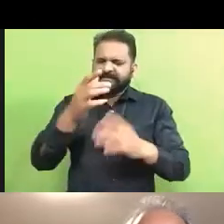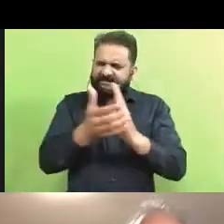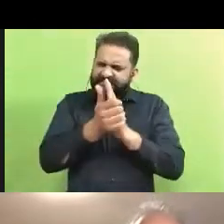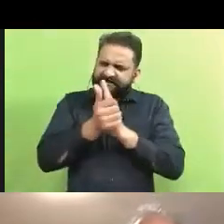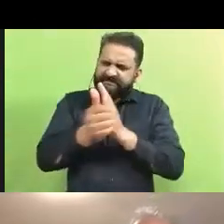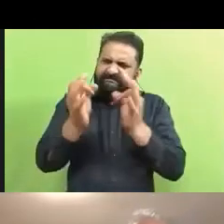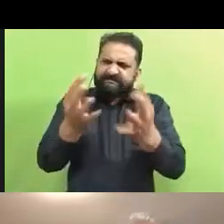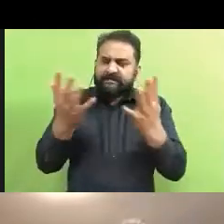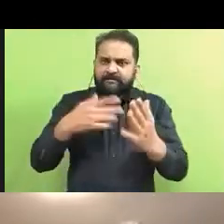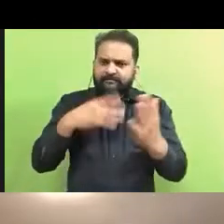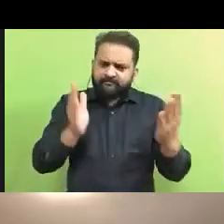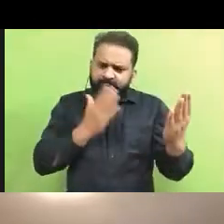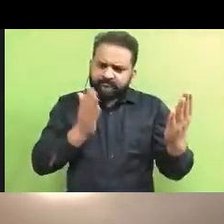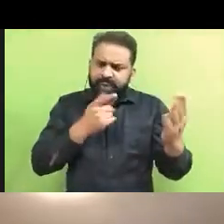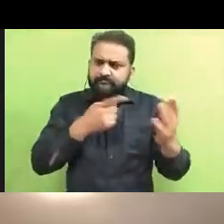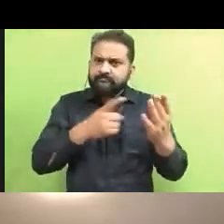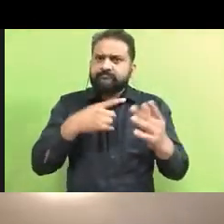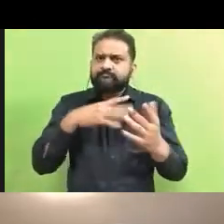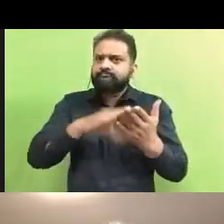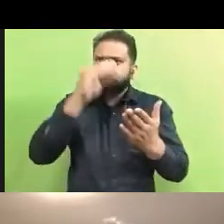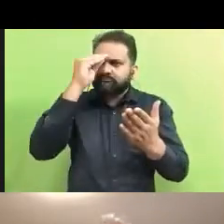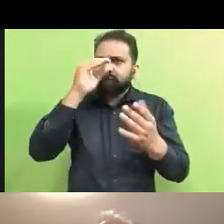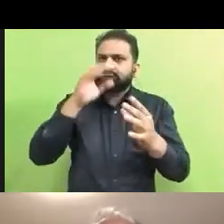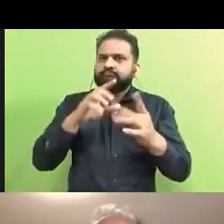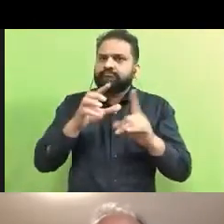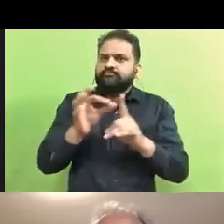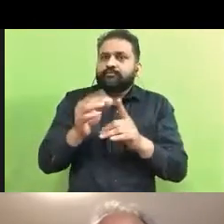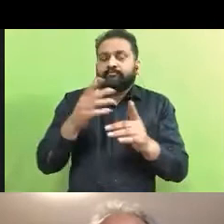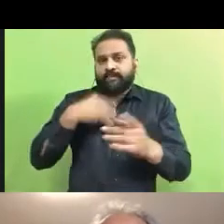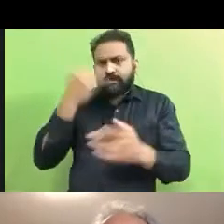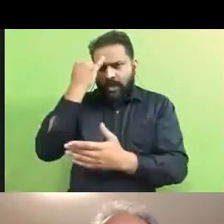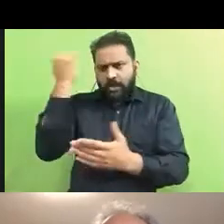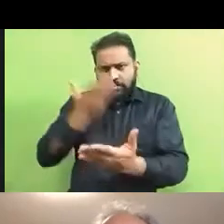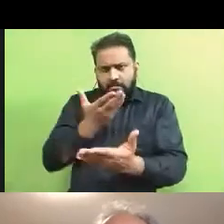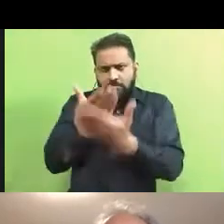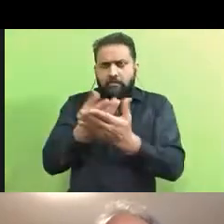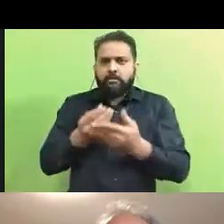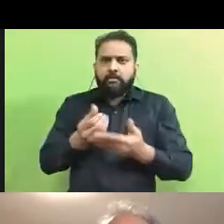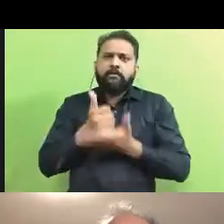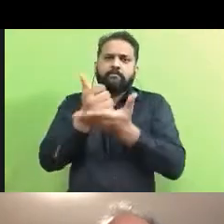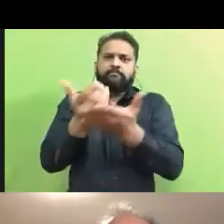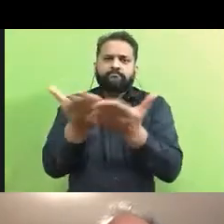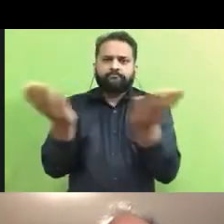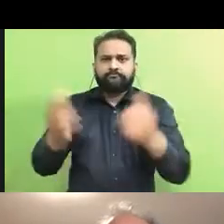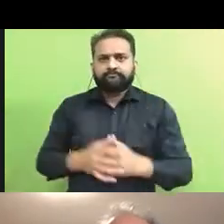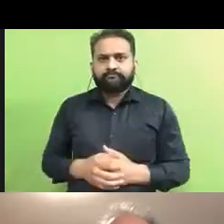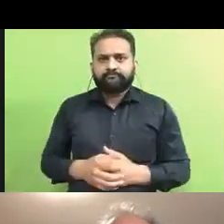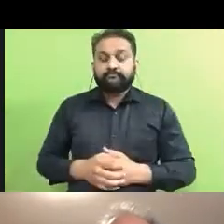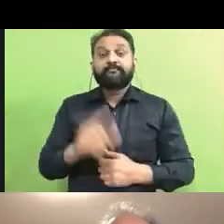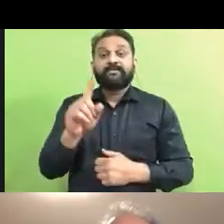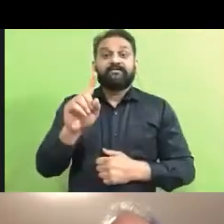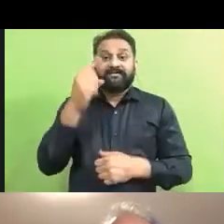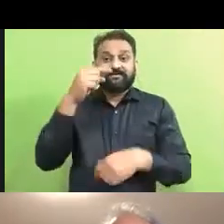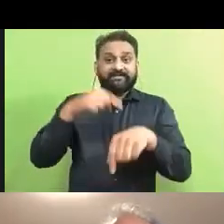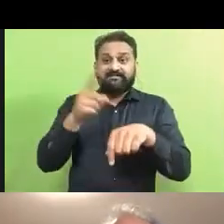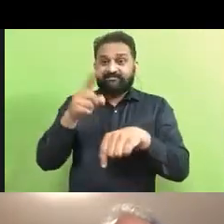in order to do that here is my suggestion when you first time get the moot problem